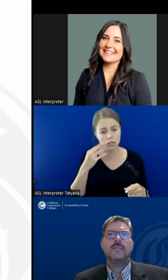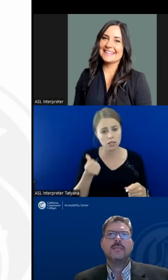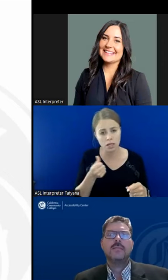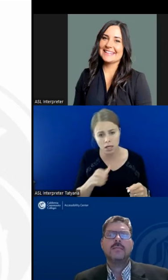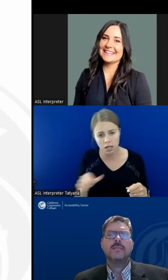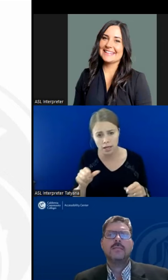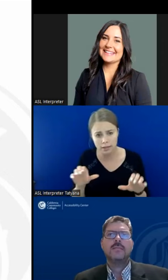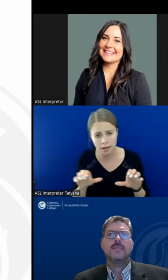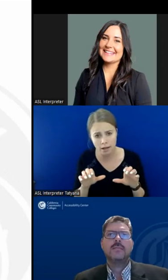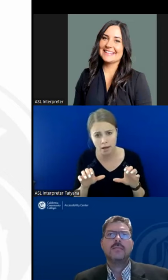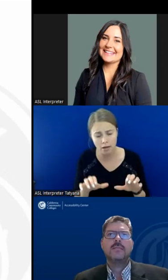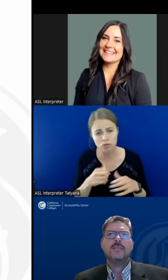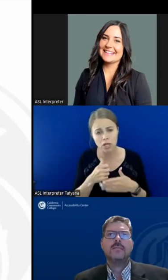that help make PDF's accessible?